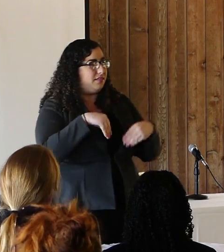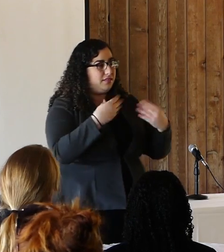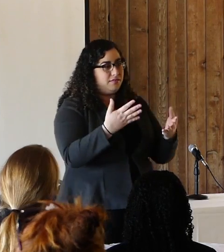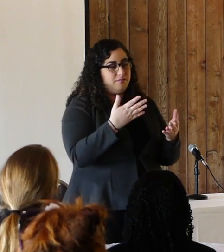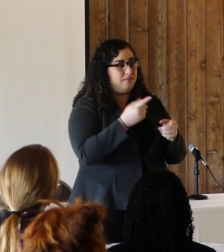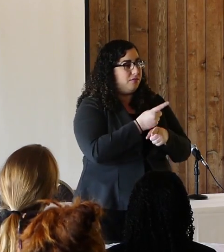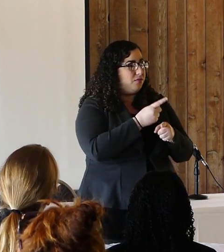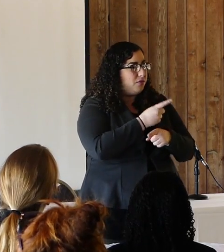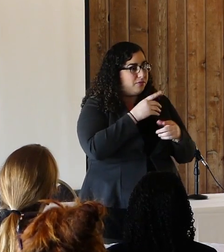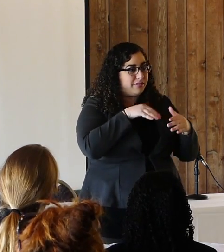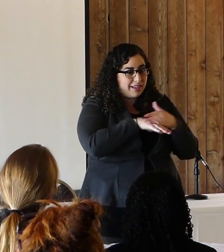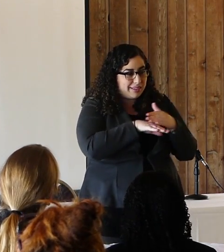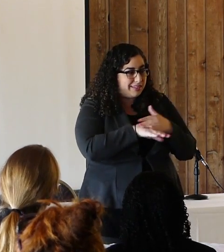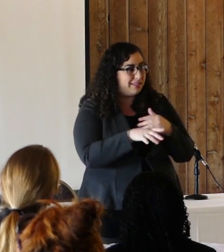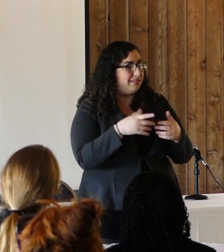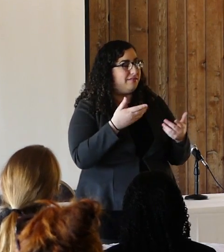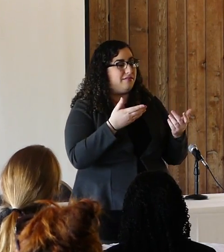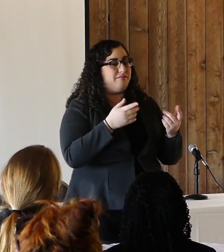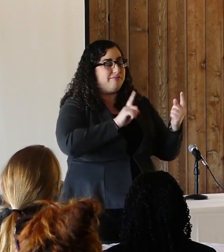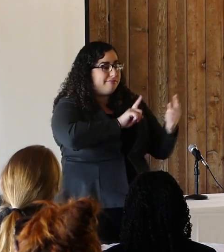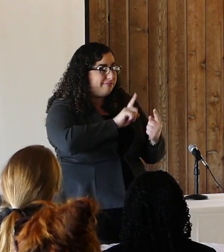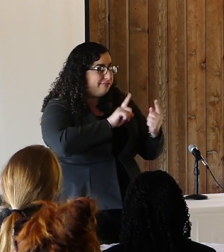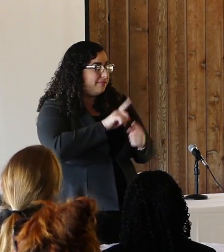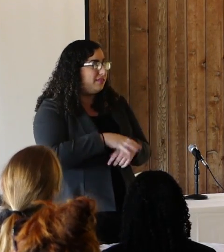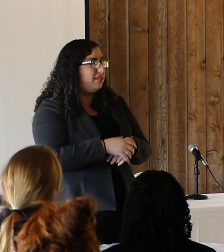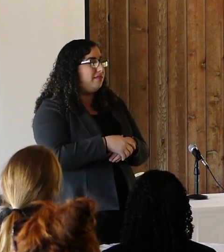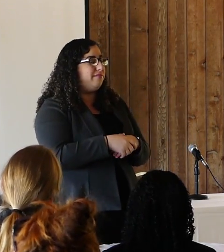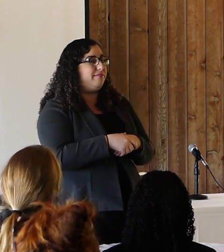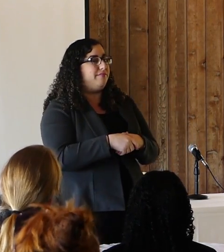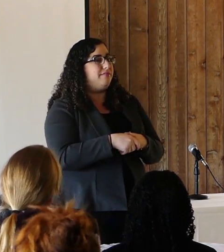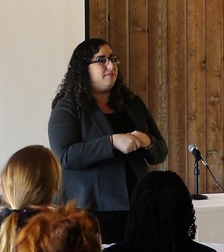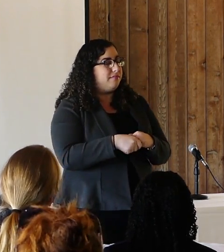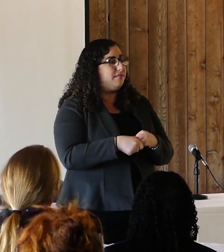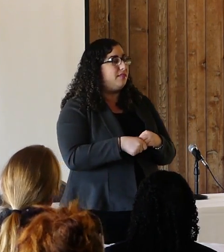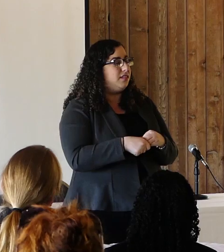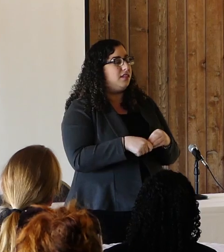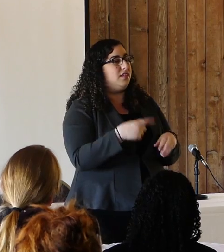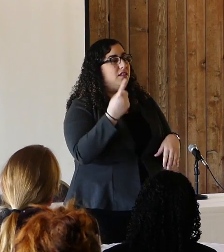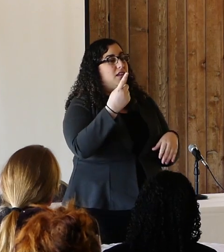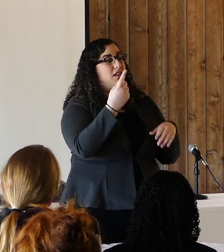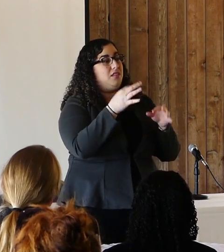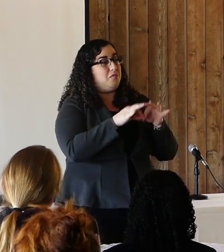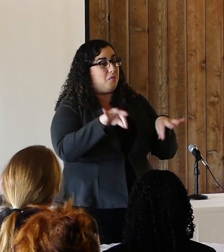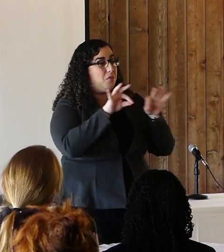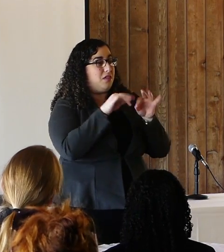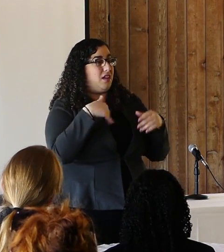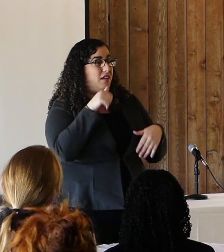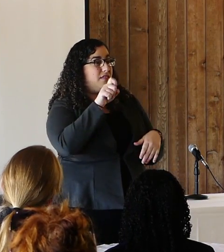and so that the teacher just allows them to pass from grade to grade to grade. but not really allowing them to have appropriate access or